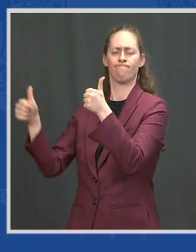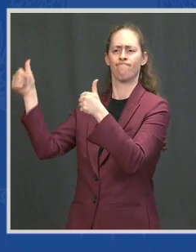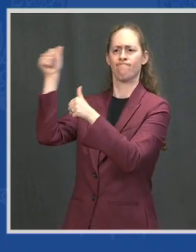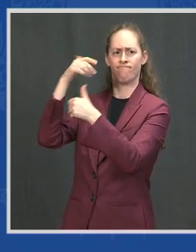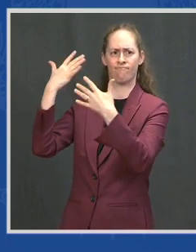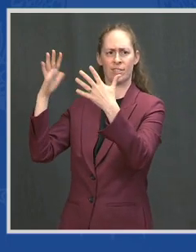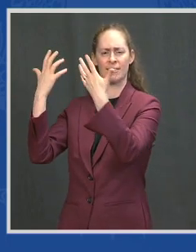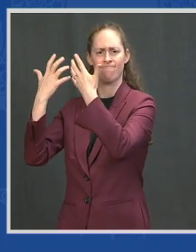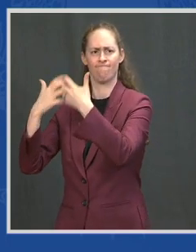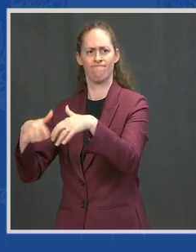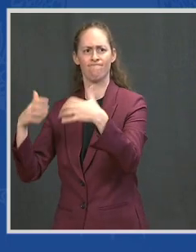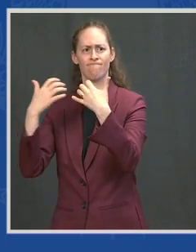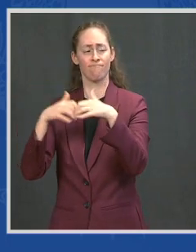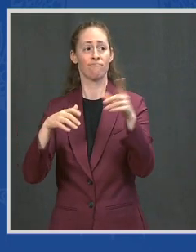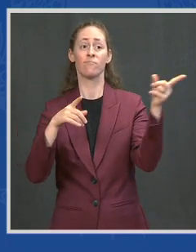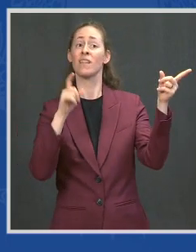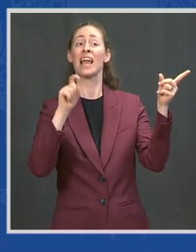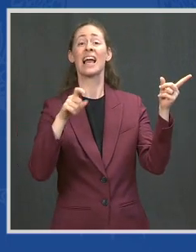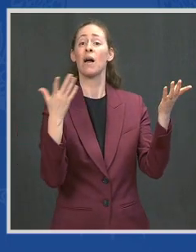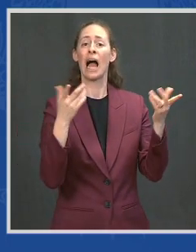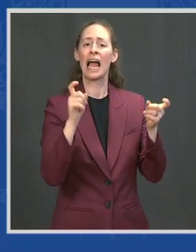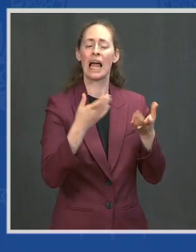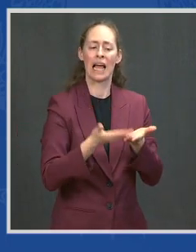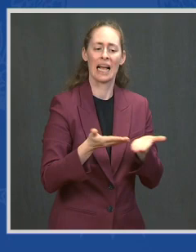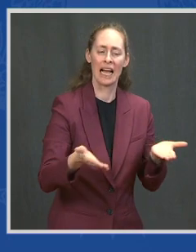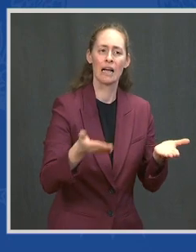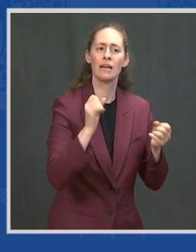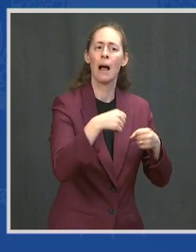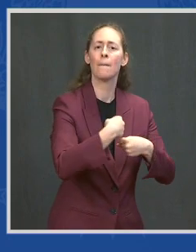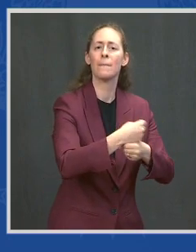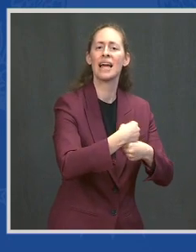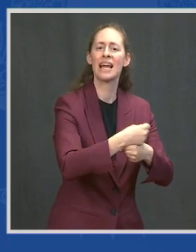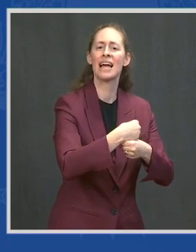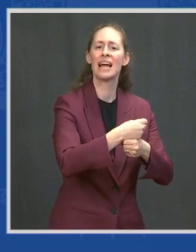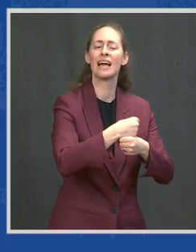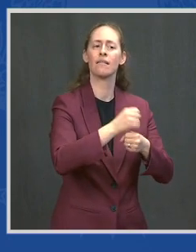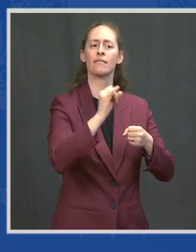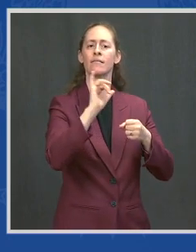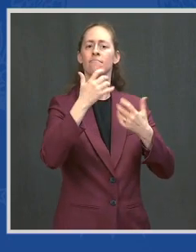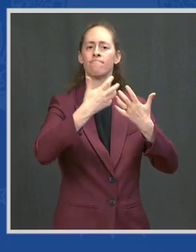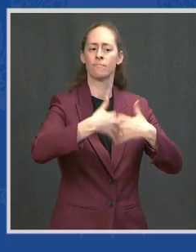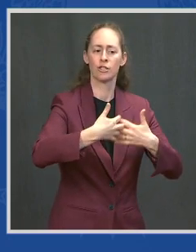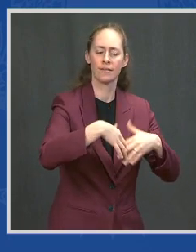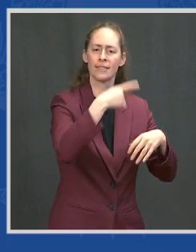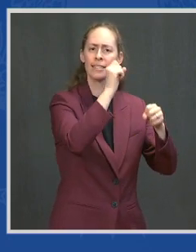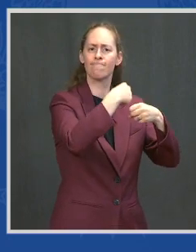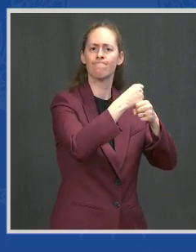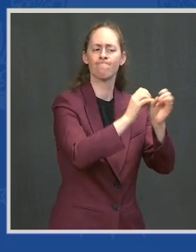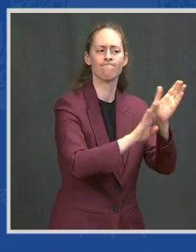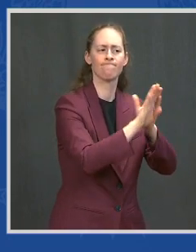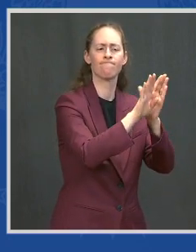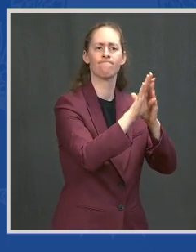and the parts to be able to have his machines that can make the vaccine work. We're sending in that. We're sending them oxygen.